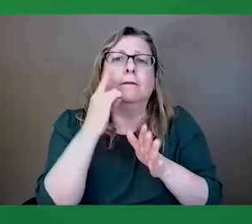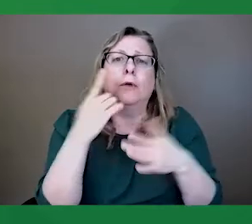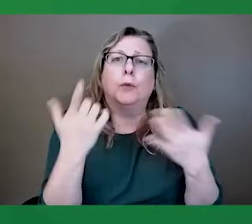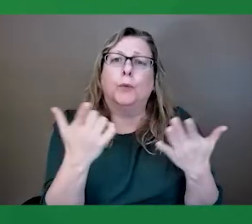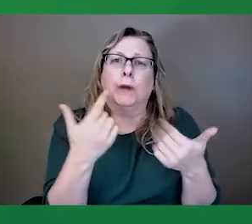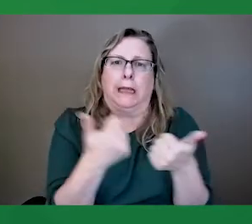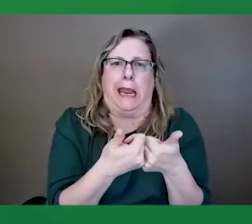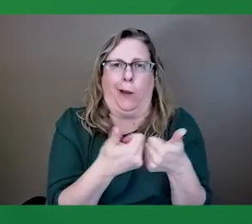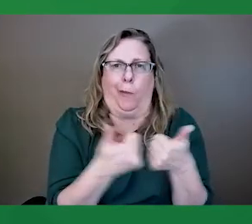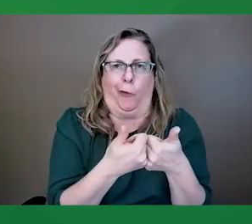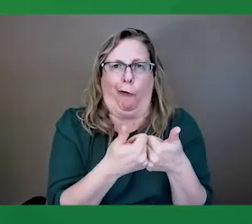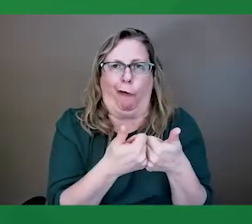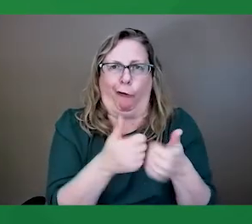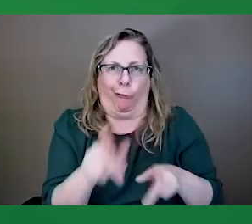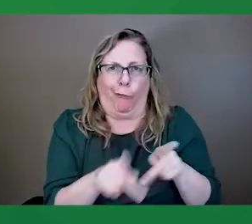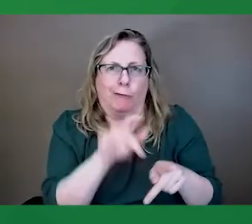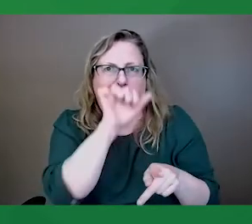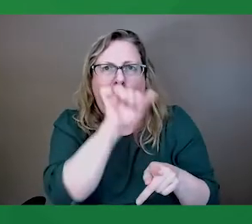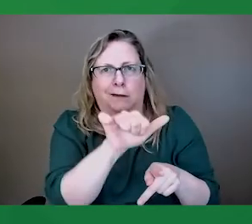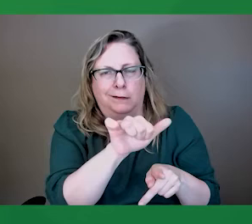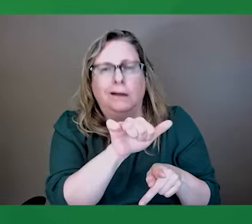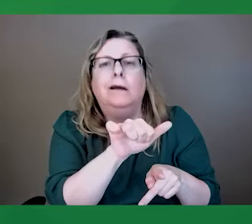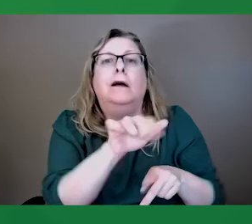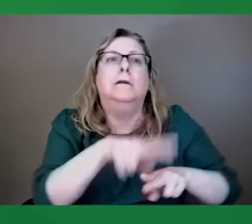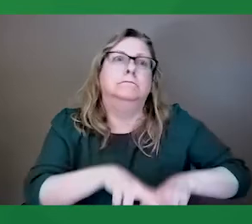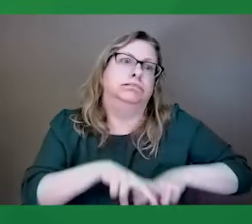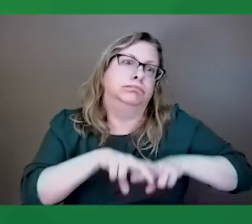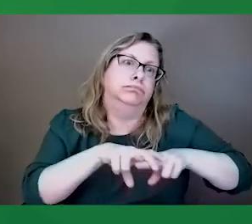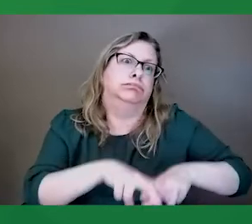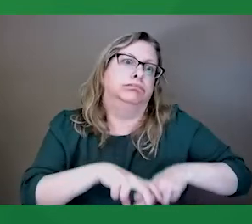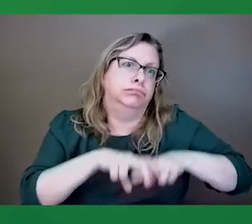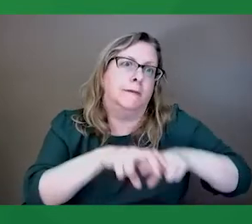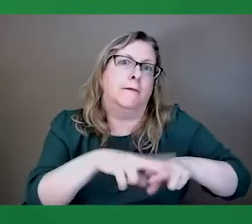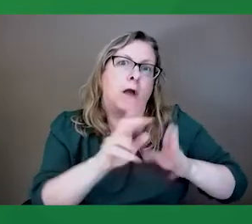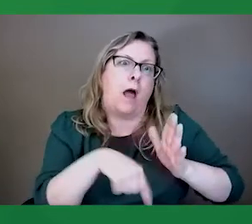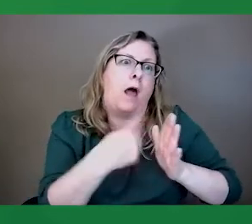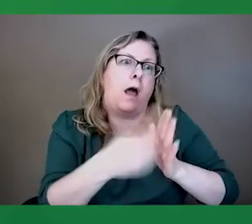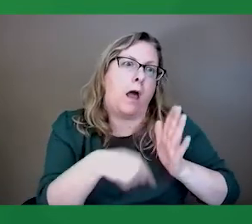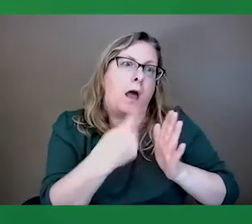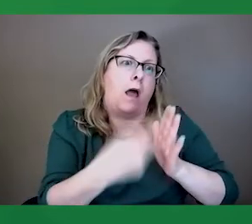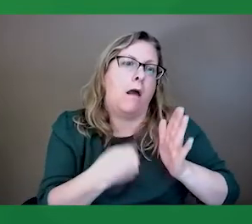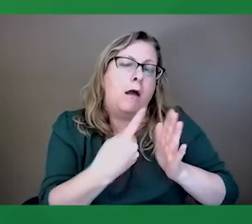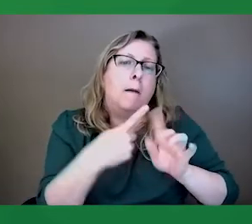be supremely comfortable for people to be lying for hours at a time and turned out people